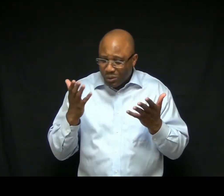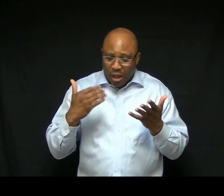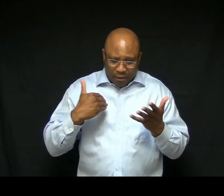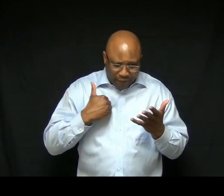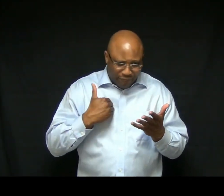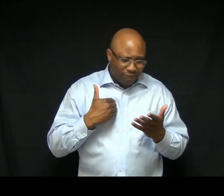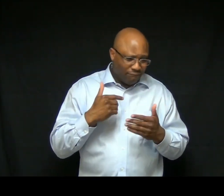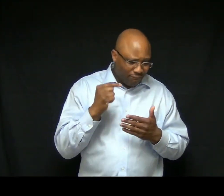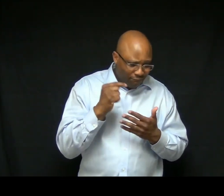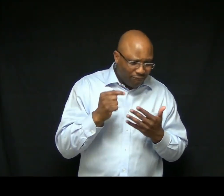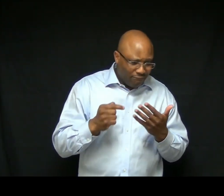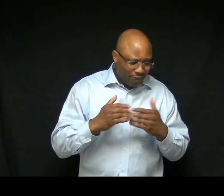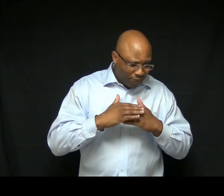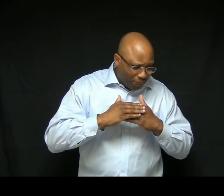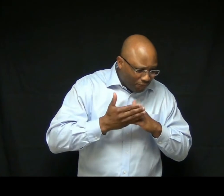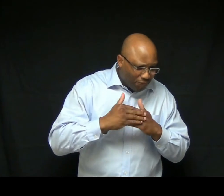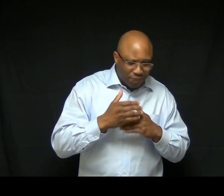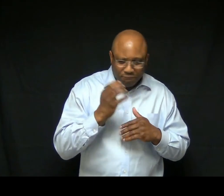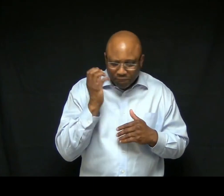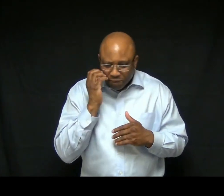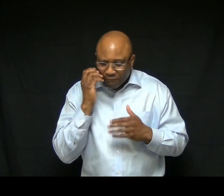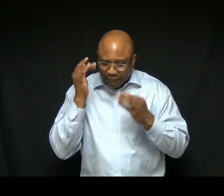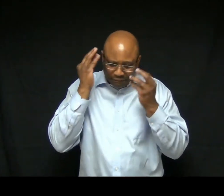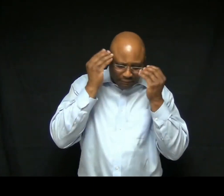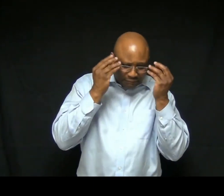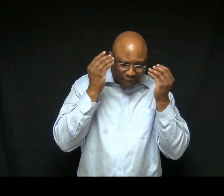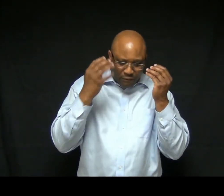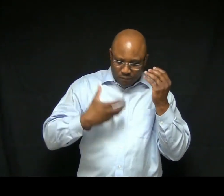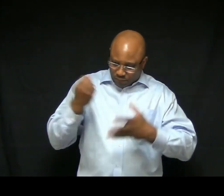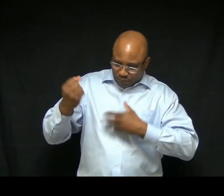to him/herself